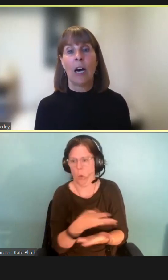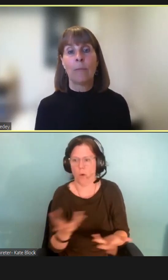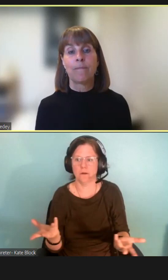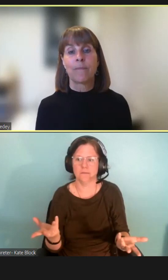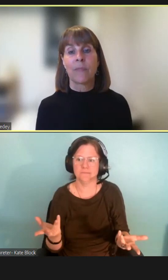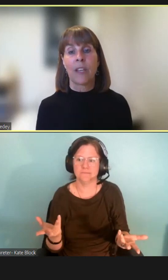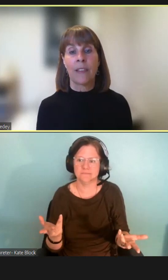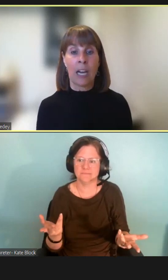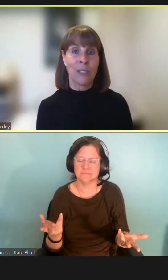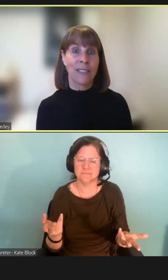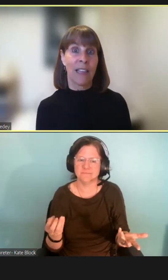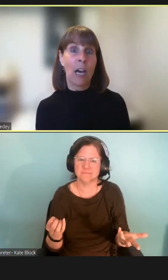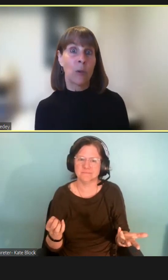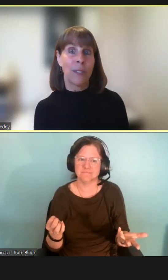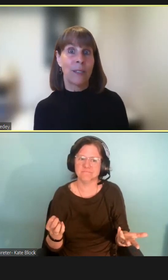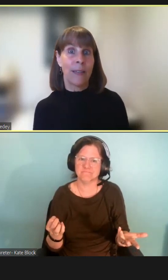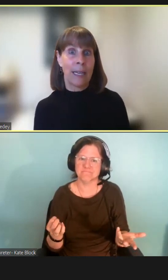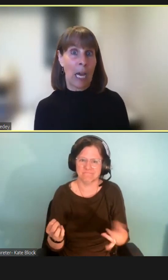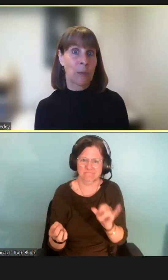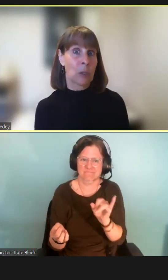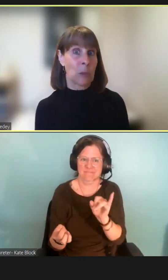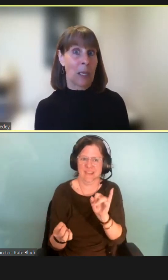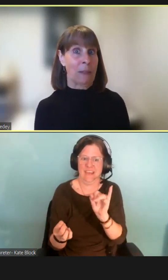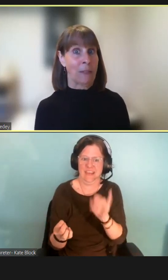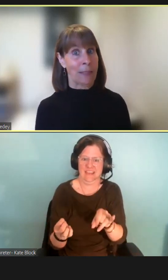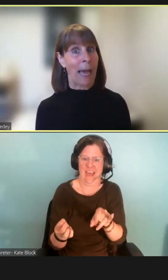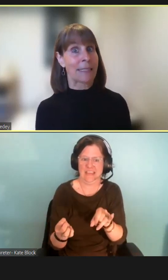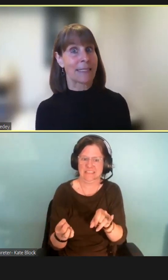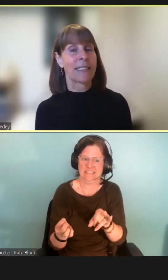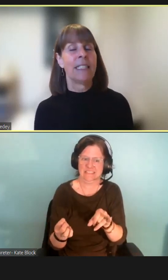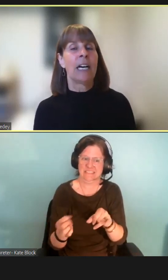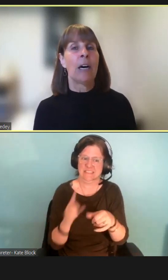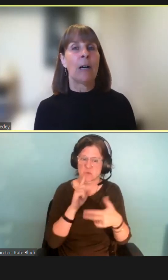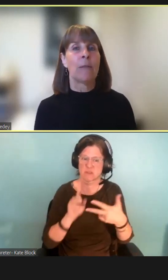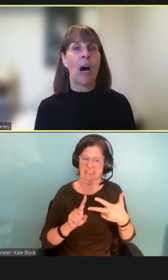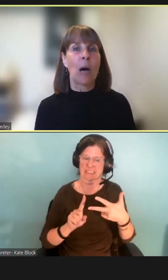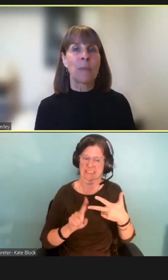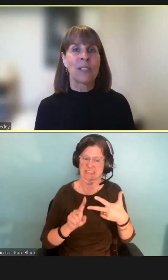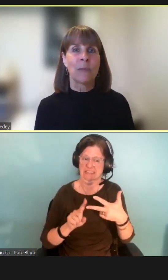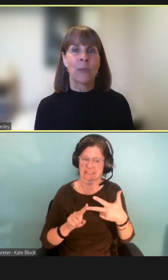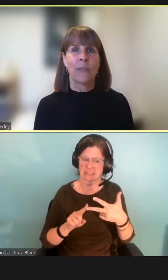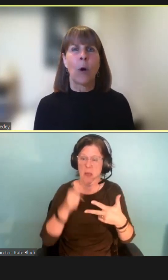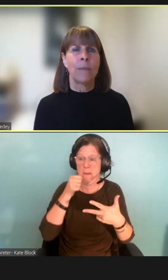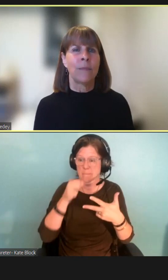um I would say that would be an absolute kind of last uh option with there's